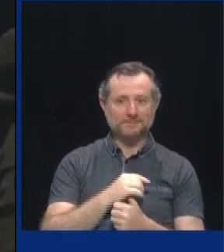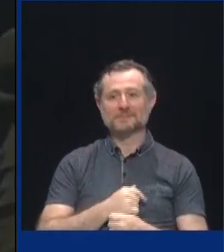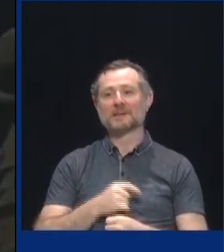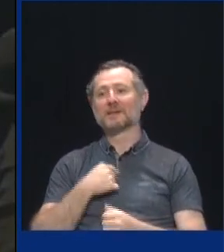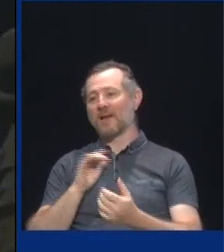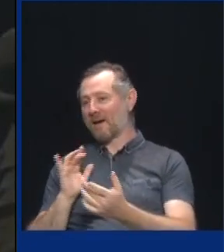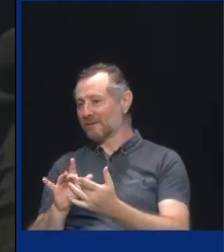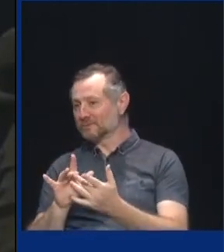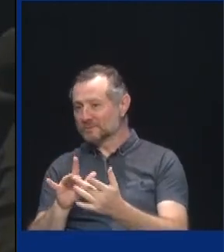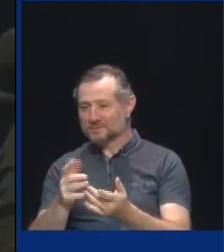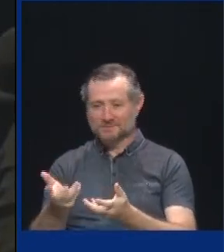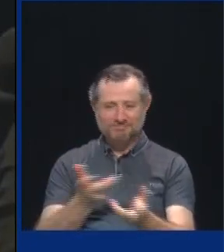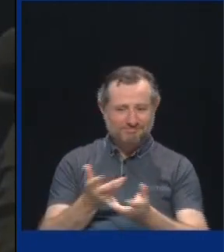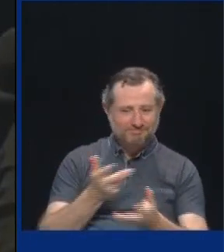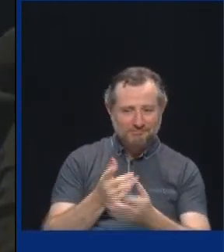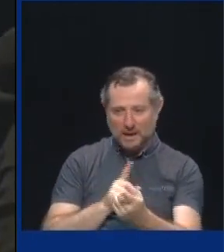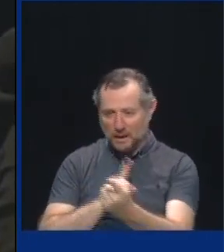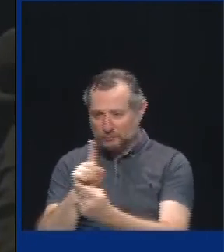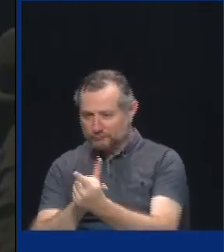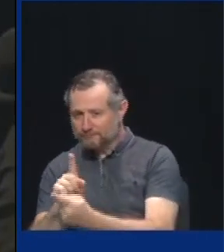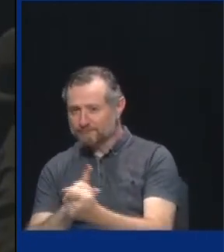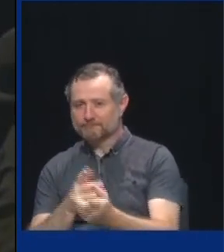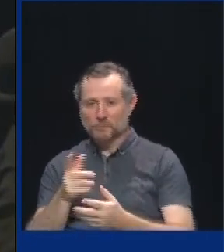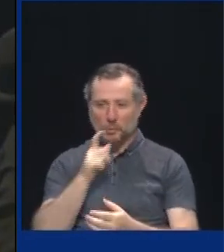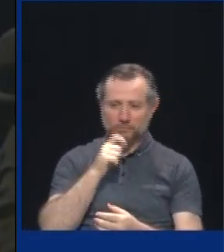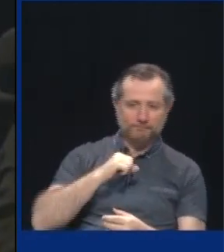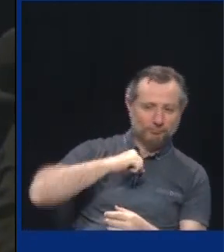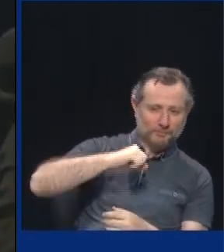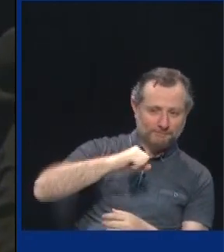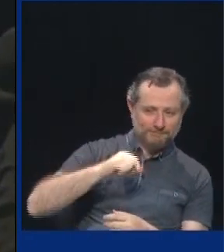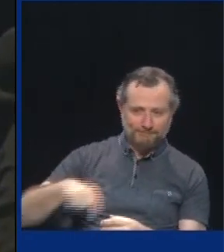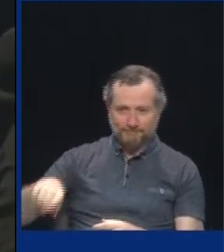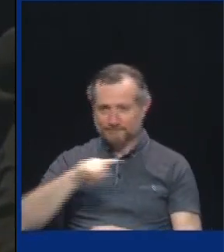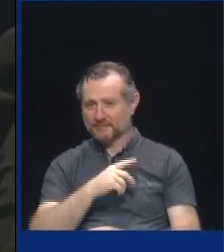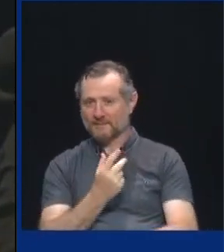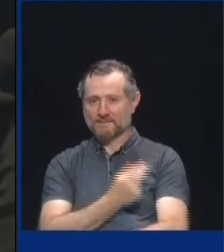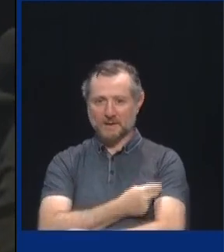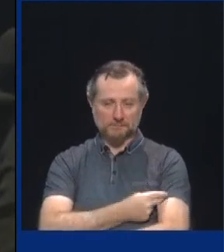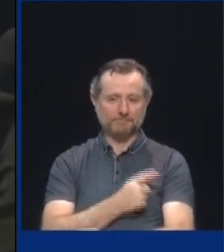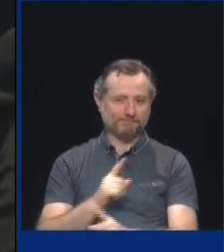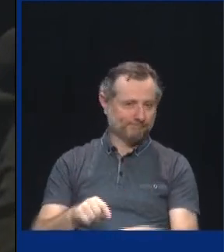YOU'VE ANNOUNCED TO SUPPORT THE GROUND REACHING OUT AND